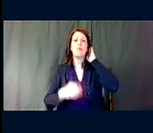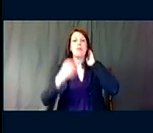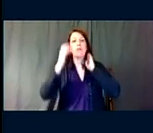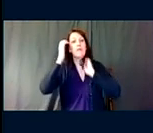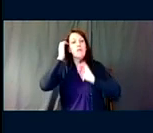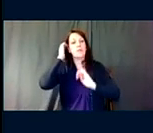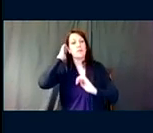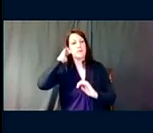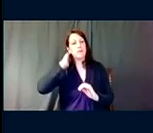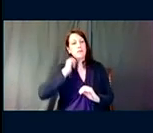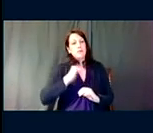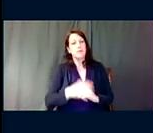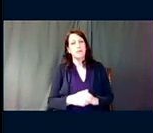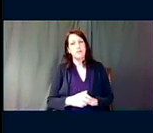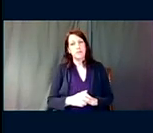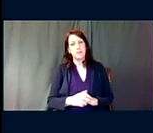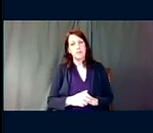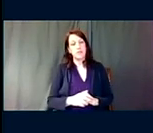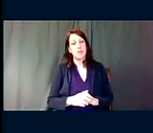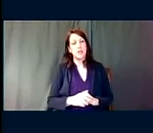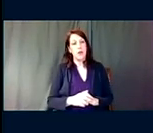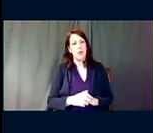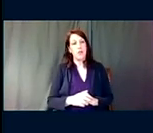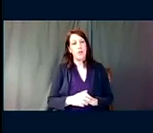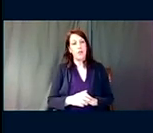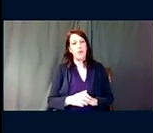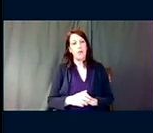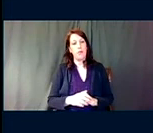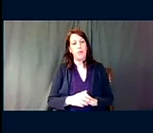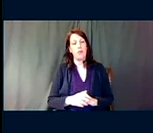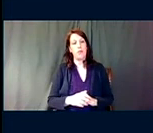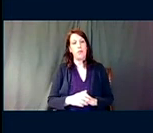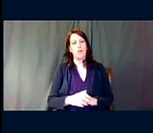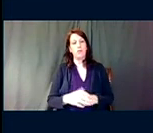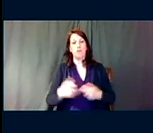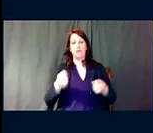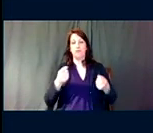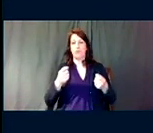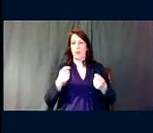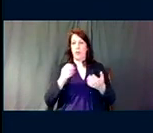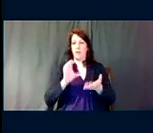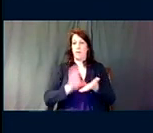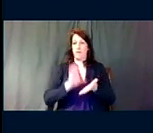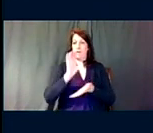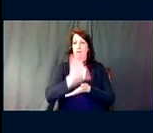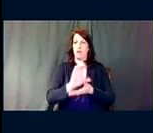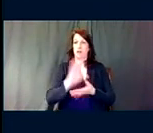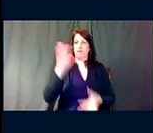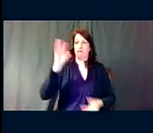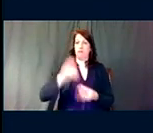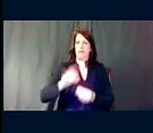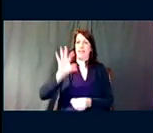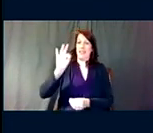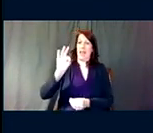MOVING FORWARD. NEXT SLIDE.